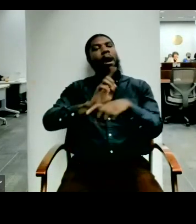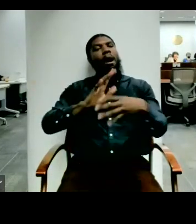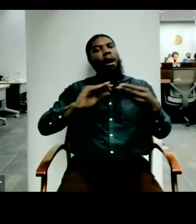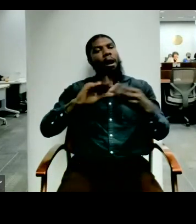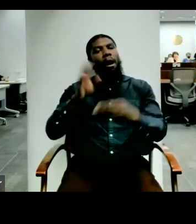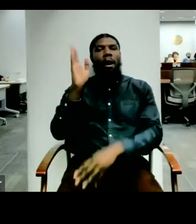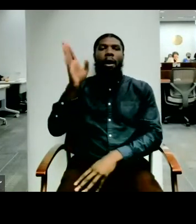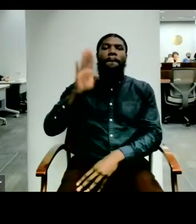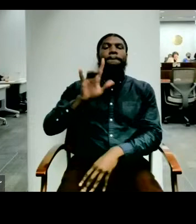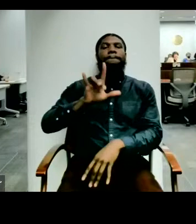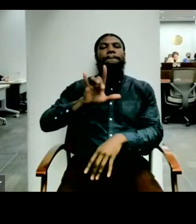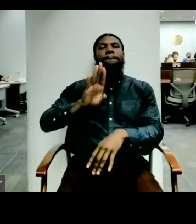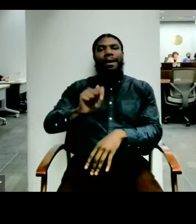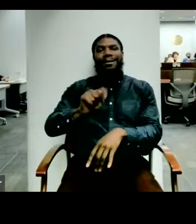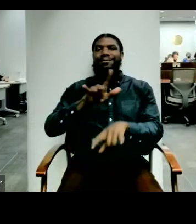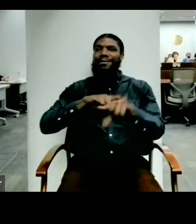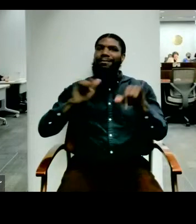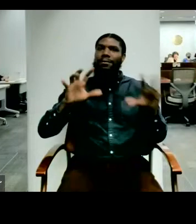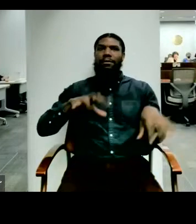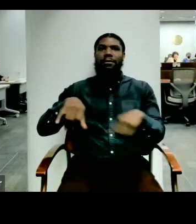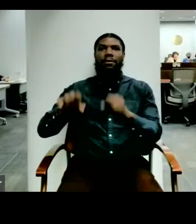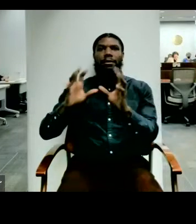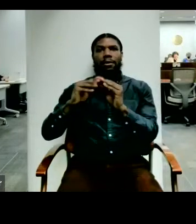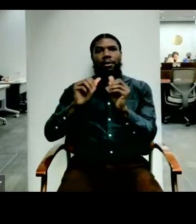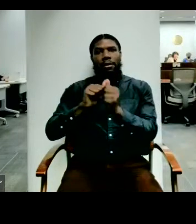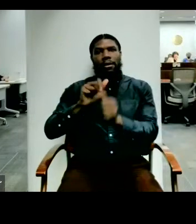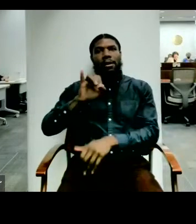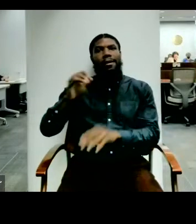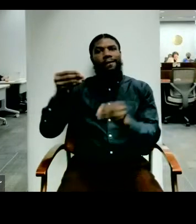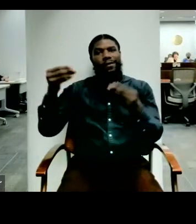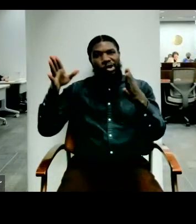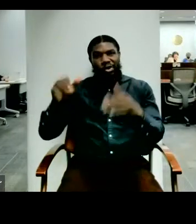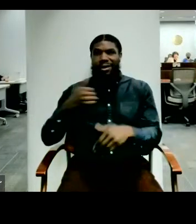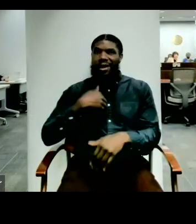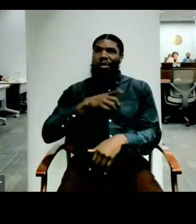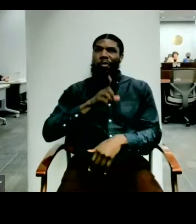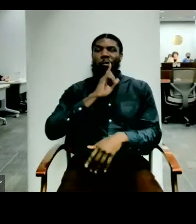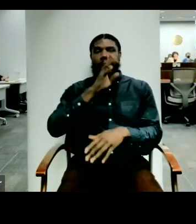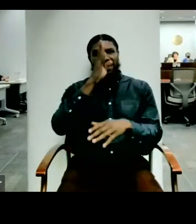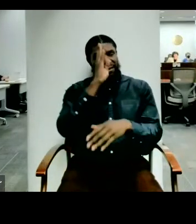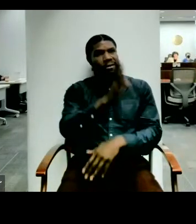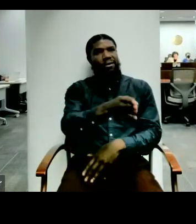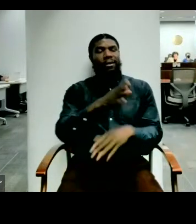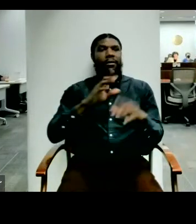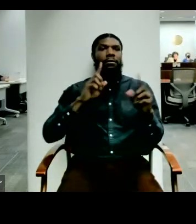meetings with the AI vendors to have candid discussions with them and partner with them in